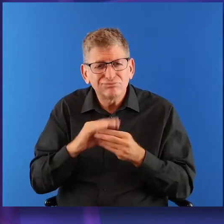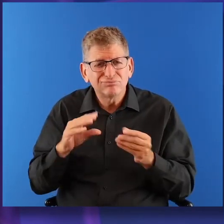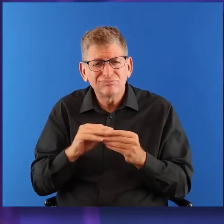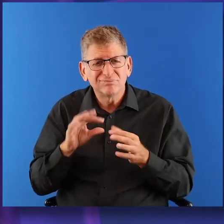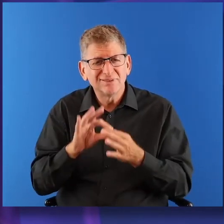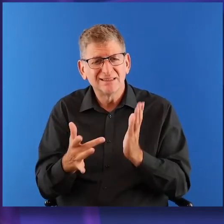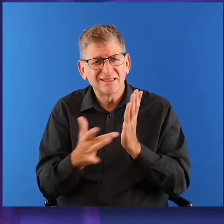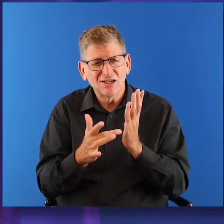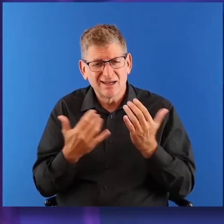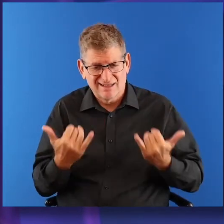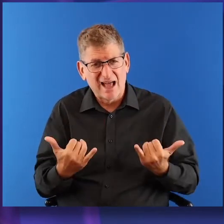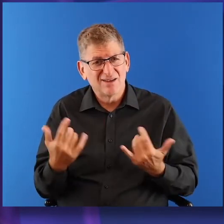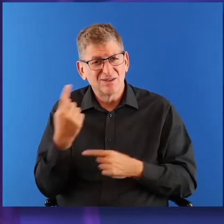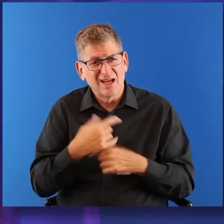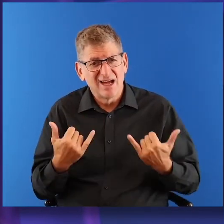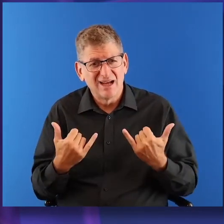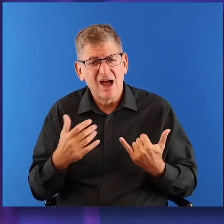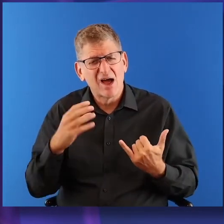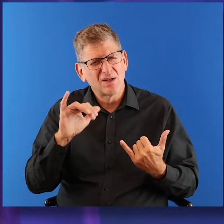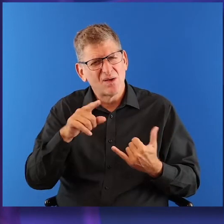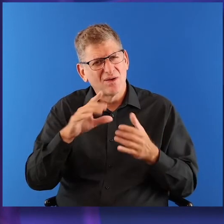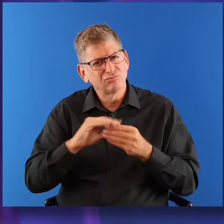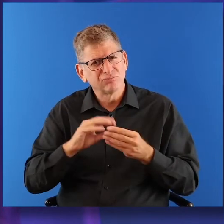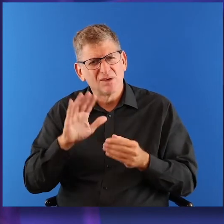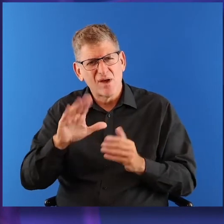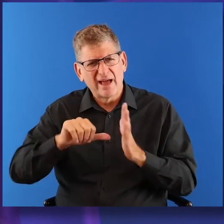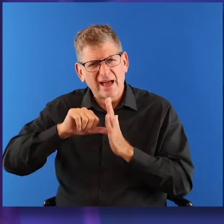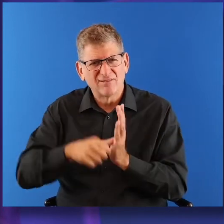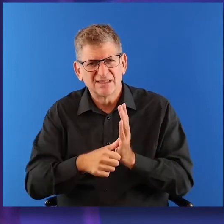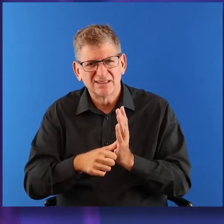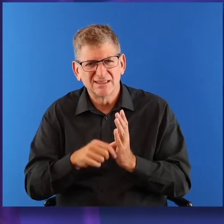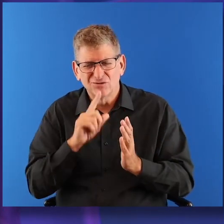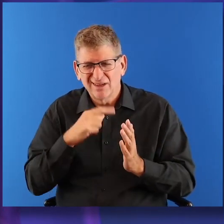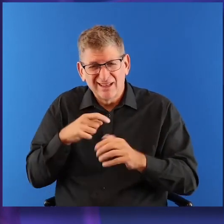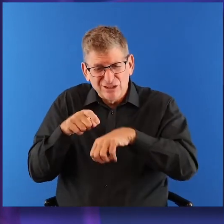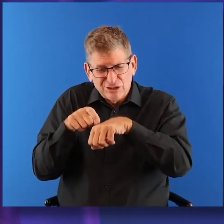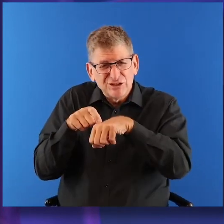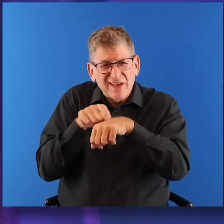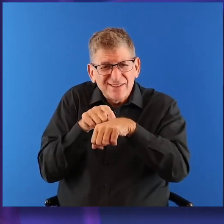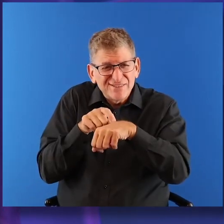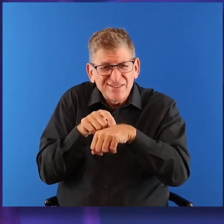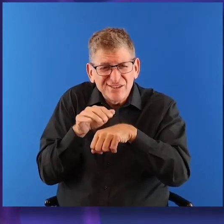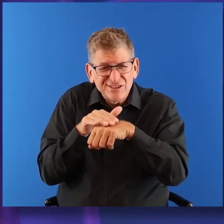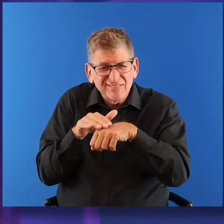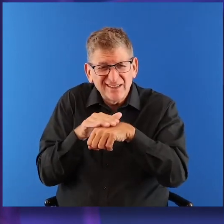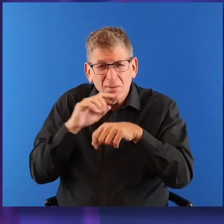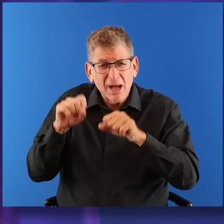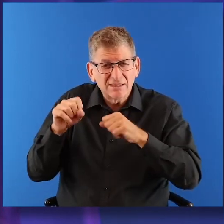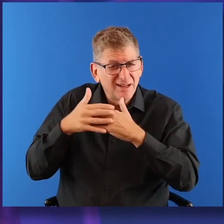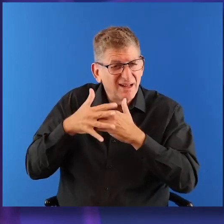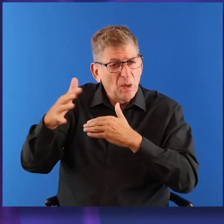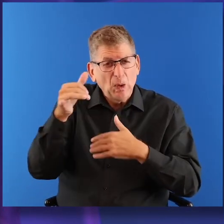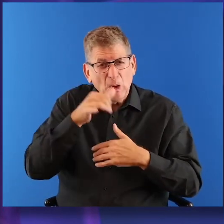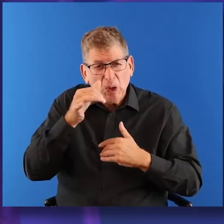and also your emphasis, and we're just really scratching the surface of what's possible.